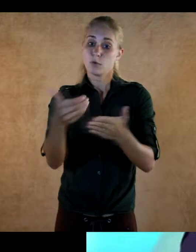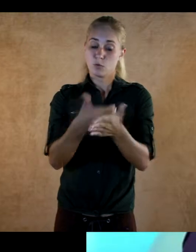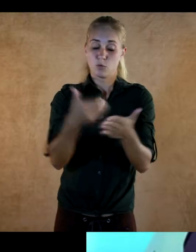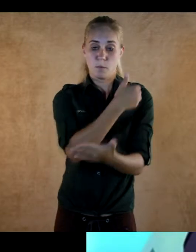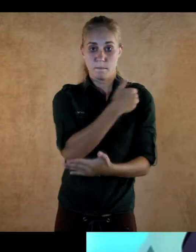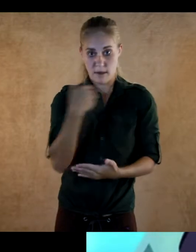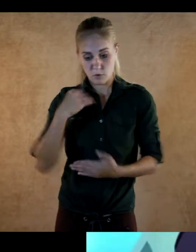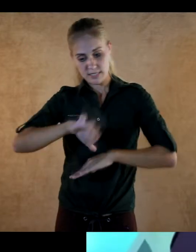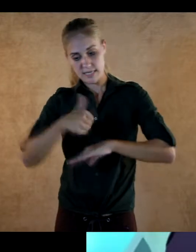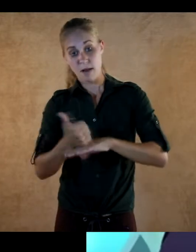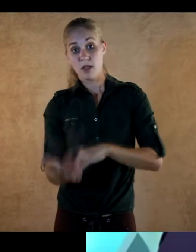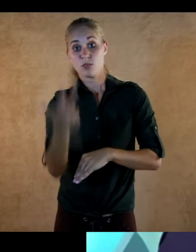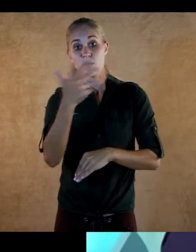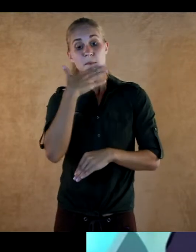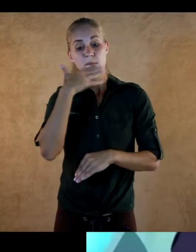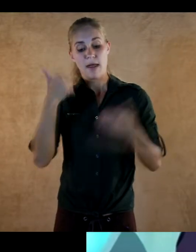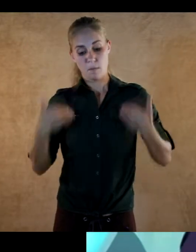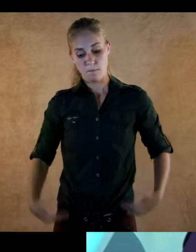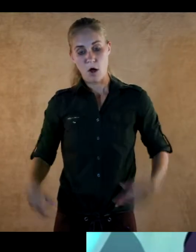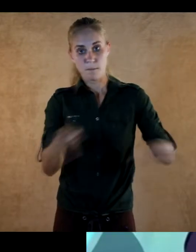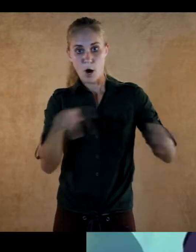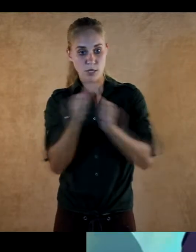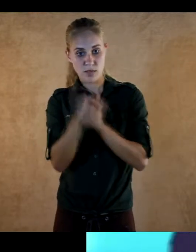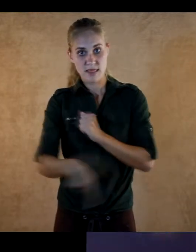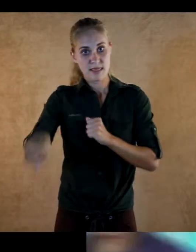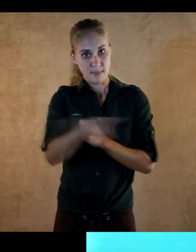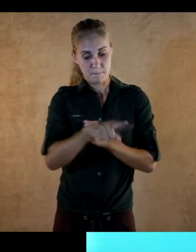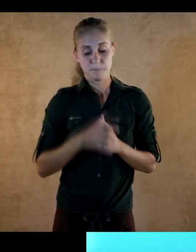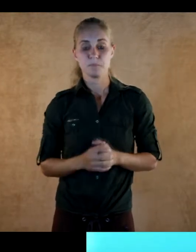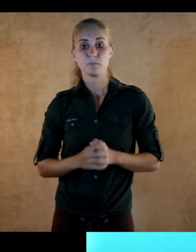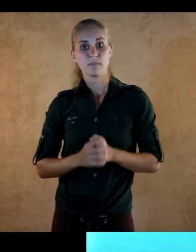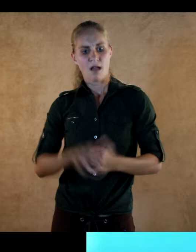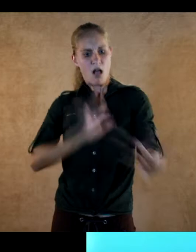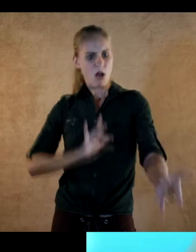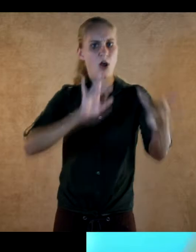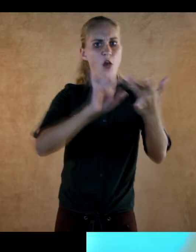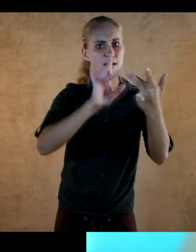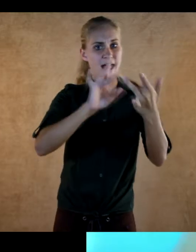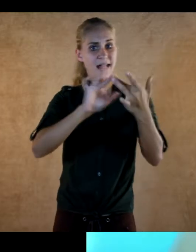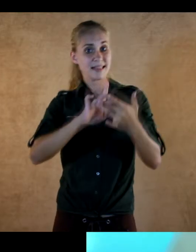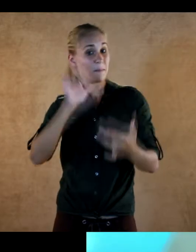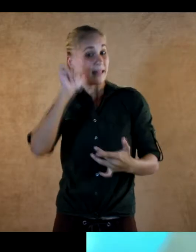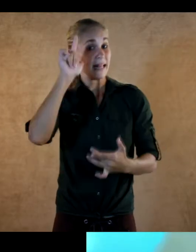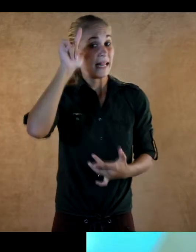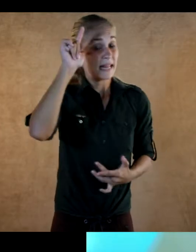And be sure to schedule 3 Better Body Parties with them in the first week. Follow up a few days after your customers and members have been on the system